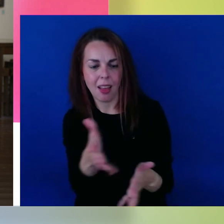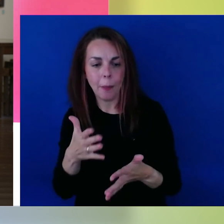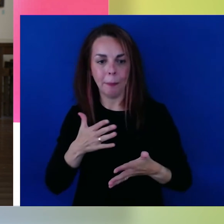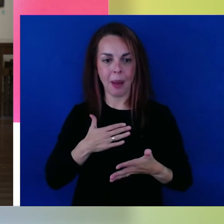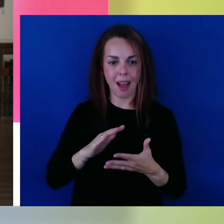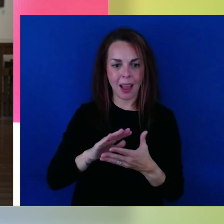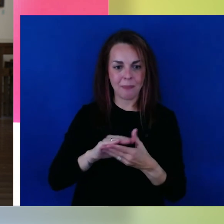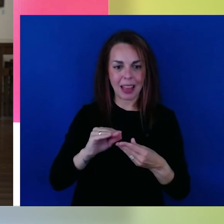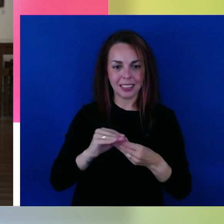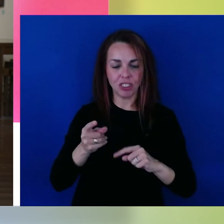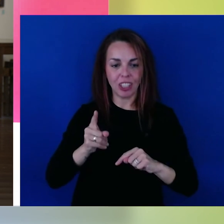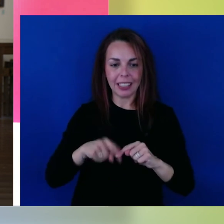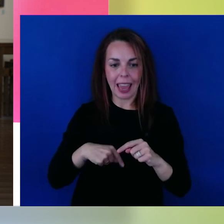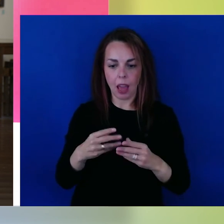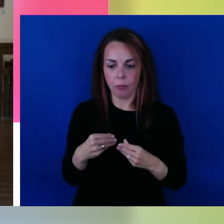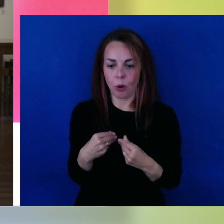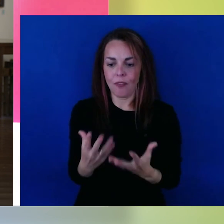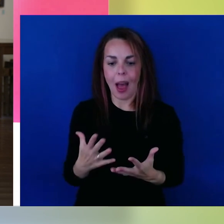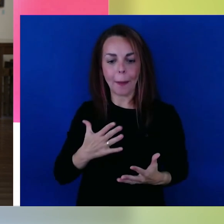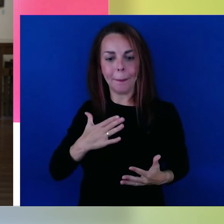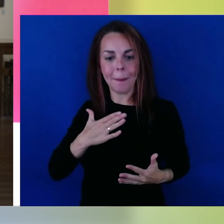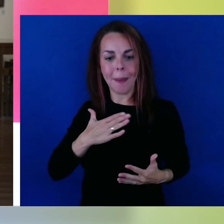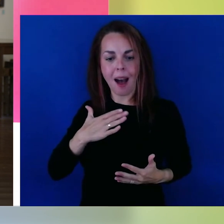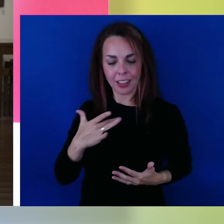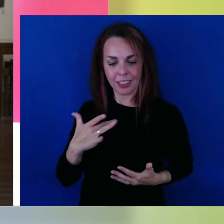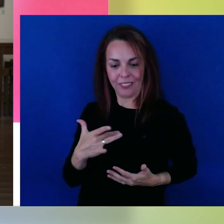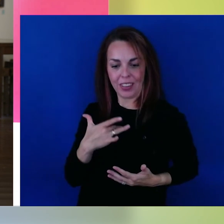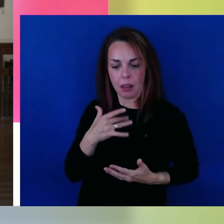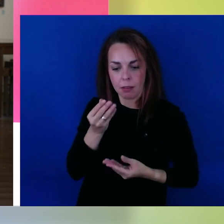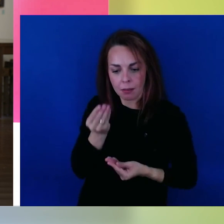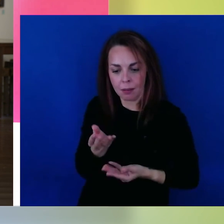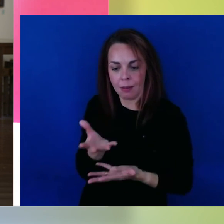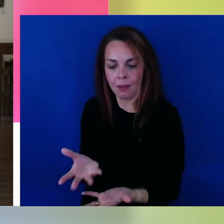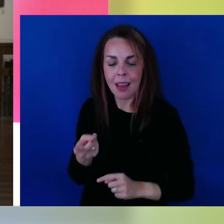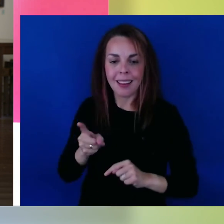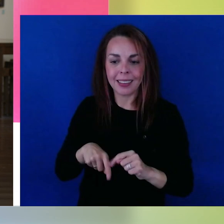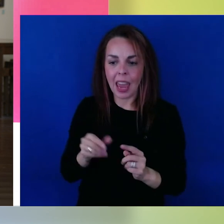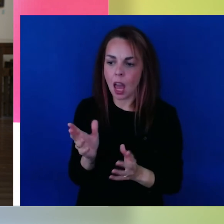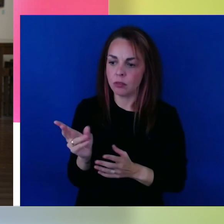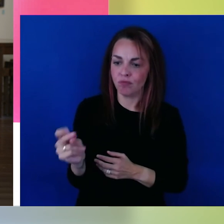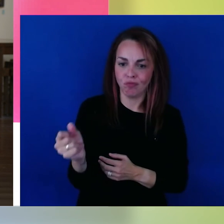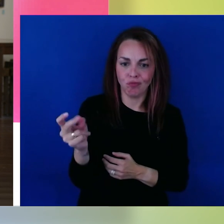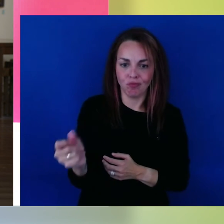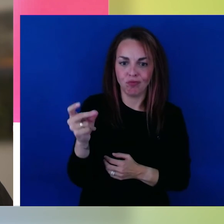without the tone of compassion, very slowly, and most importantly,